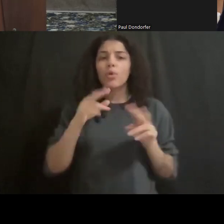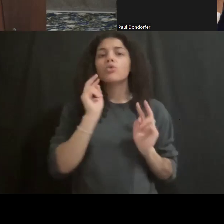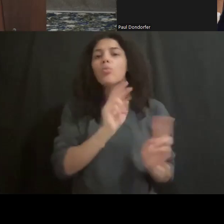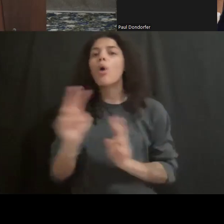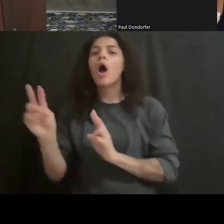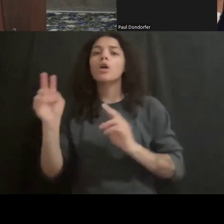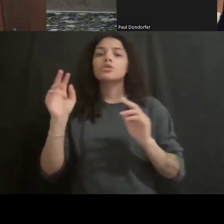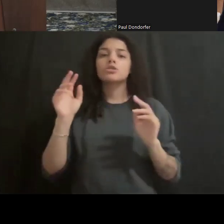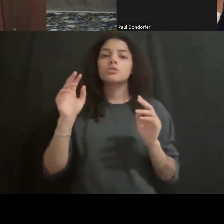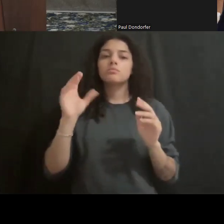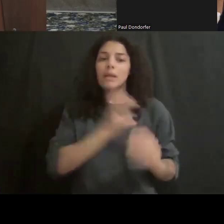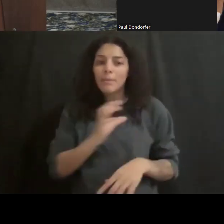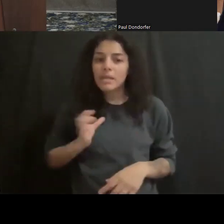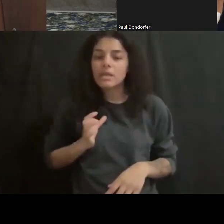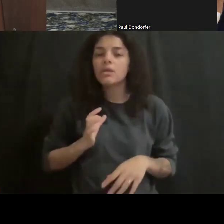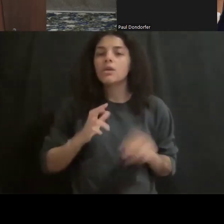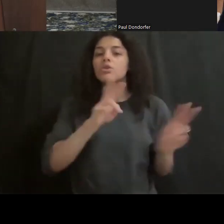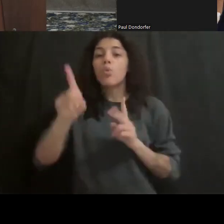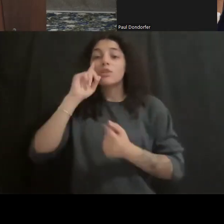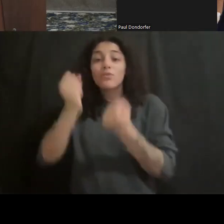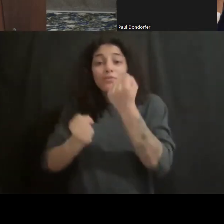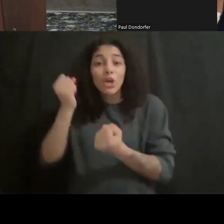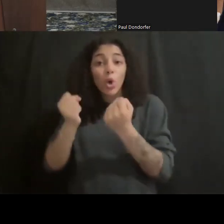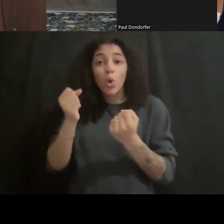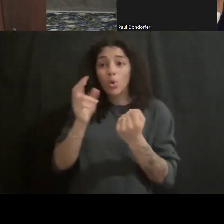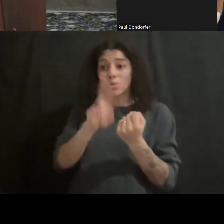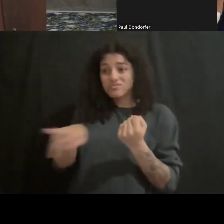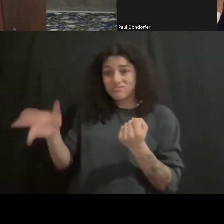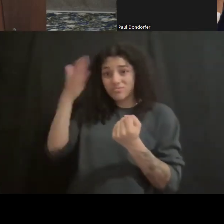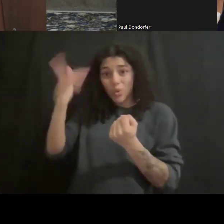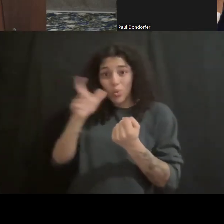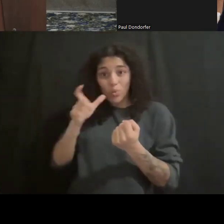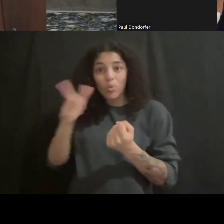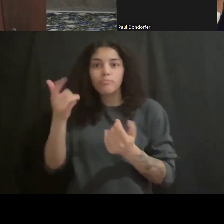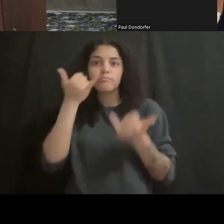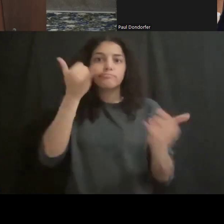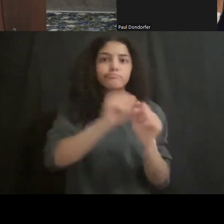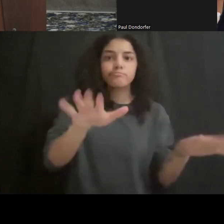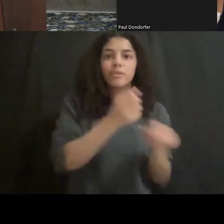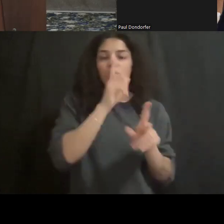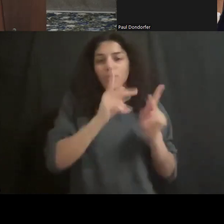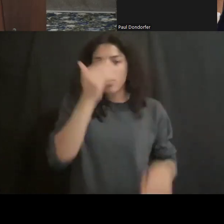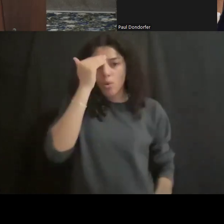unknown and stay without anyone getting out photograph the license plates as well as the